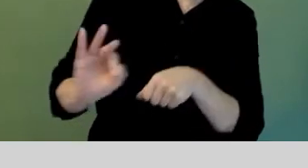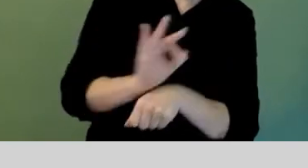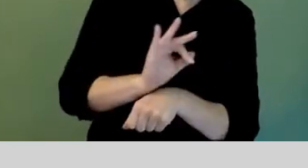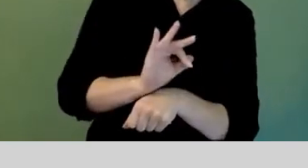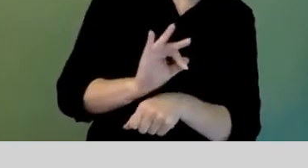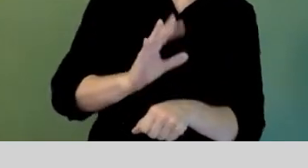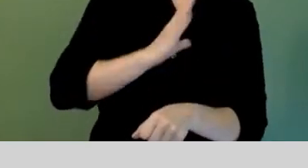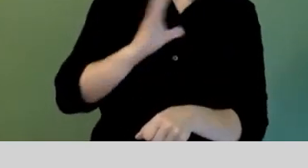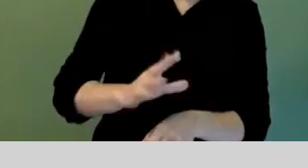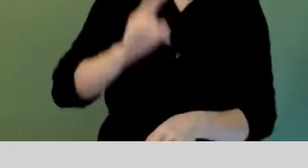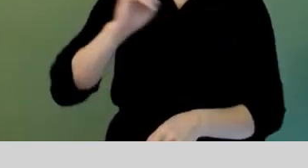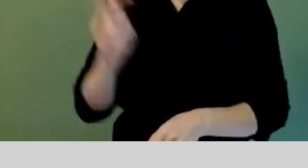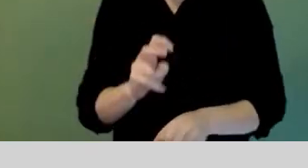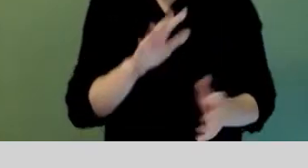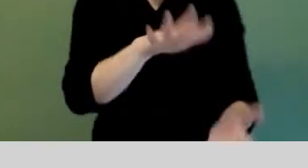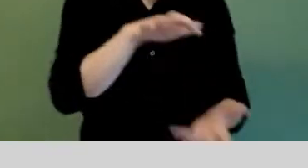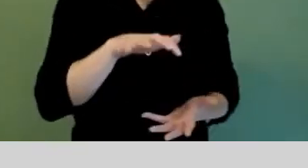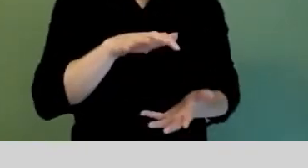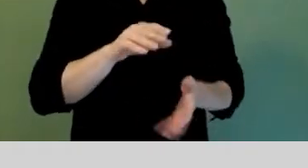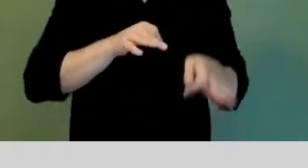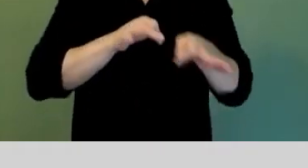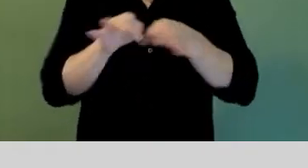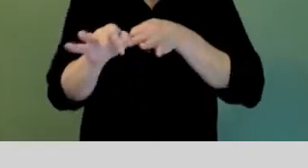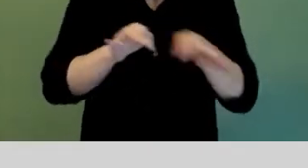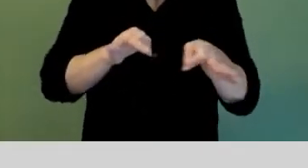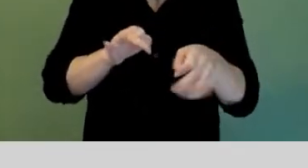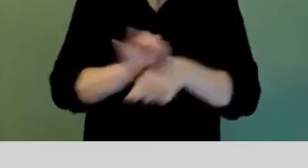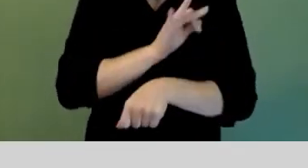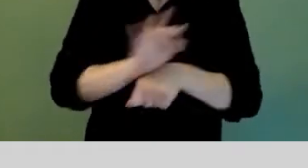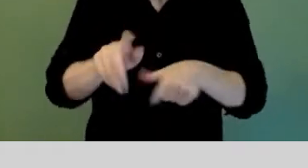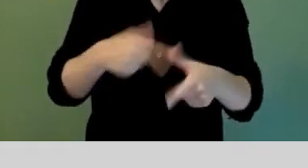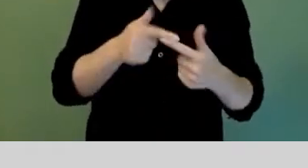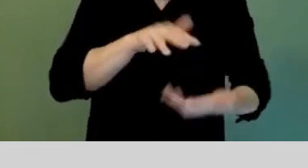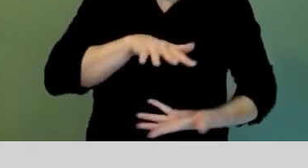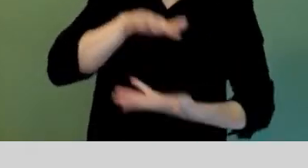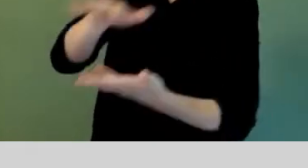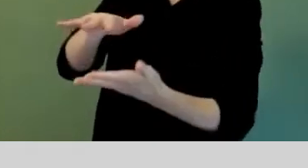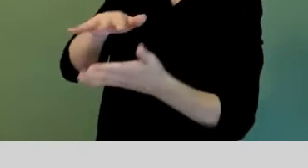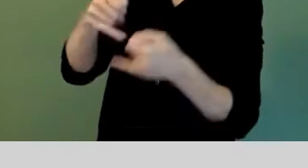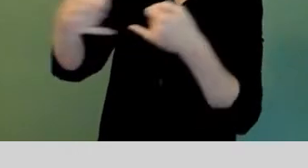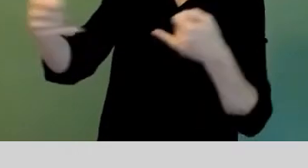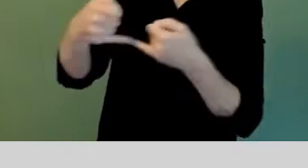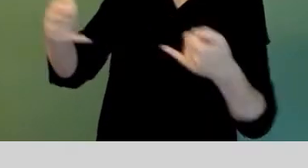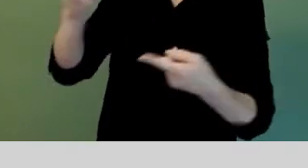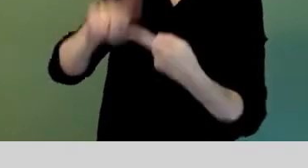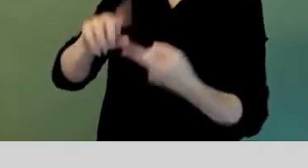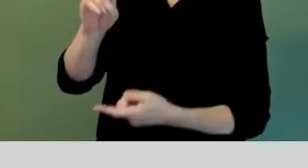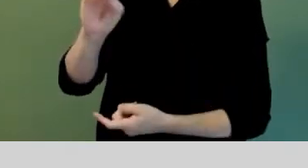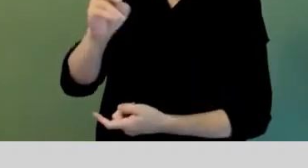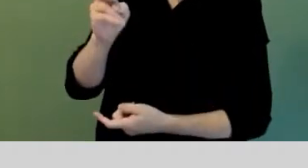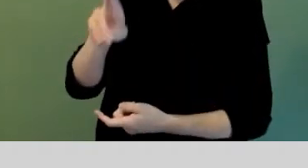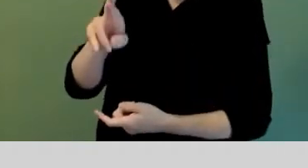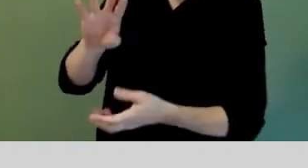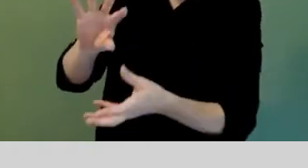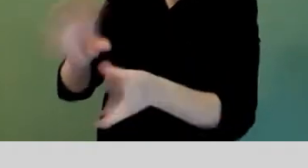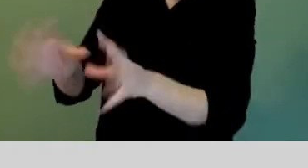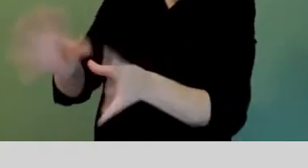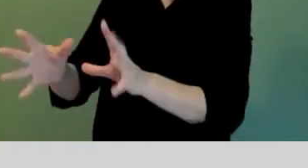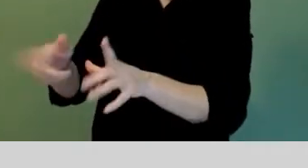it passes the code to our decorator which does stuff and then it leaves that new function in the place of the original function.